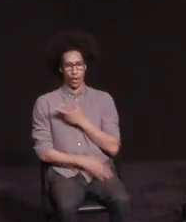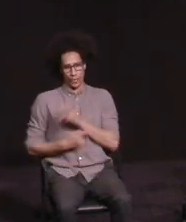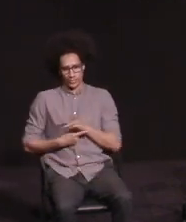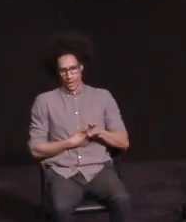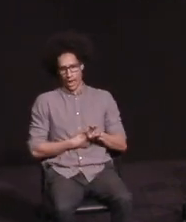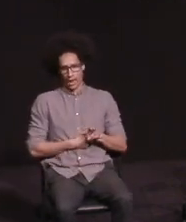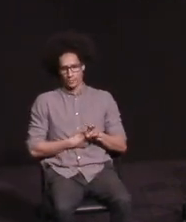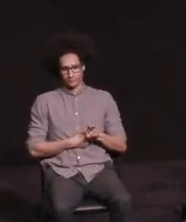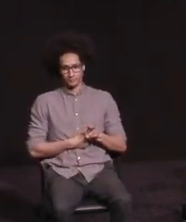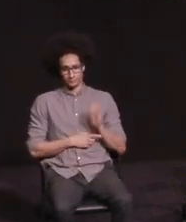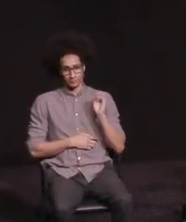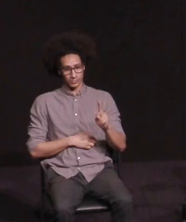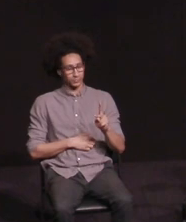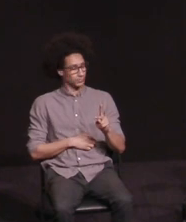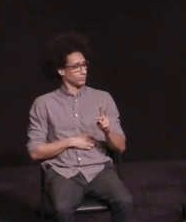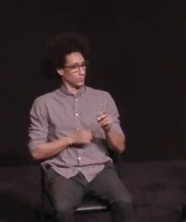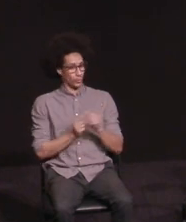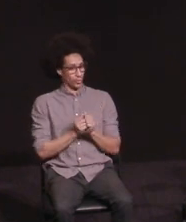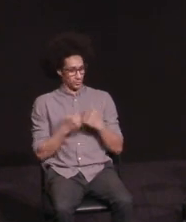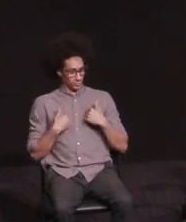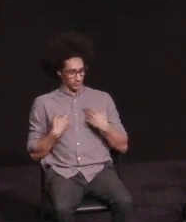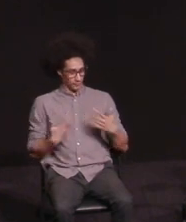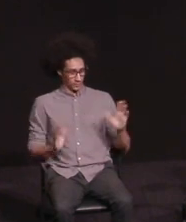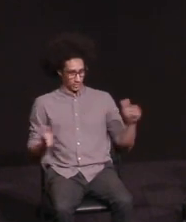And with that, I will hand it over to